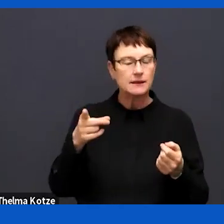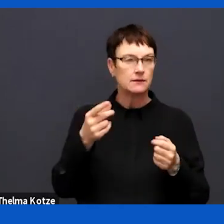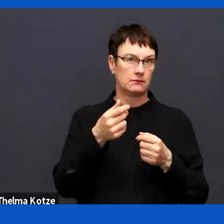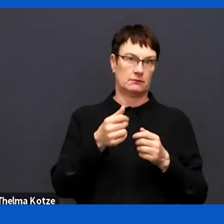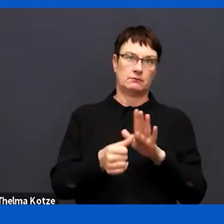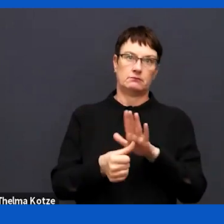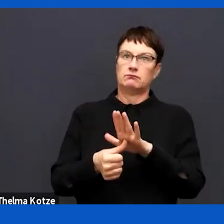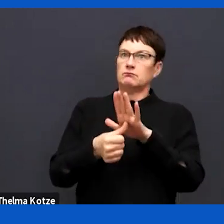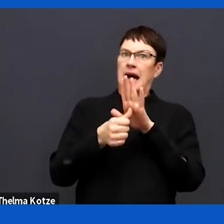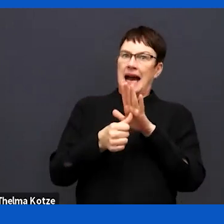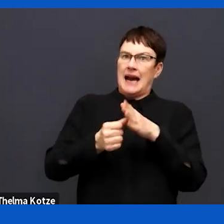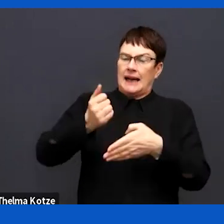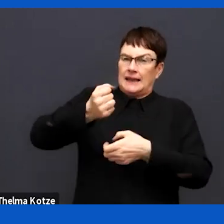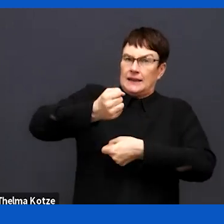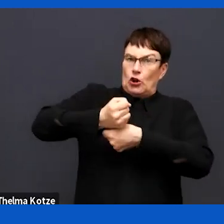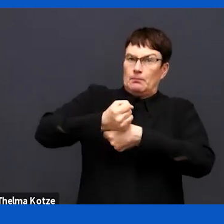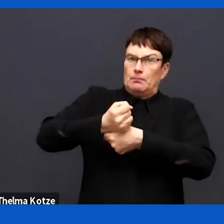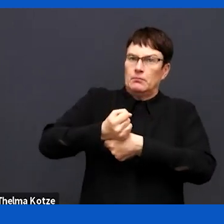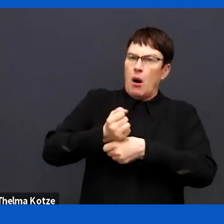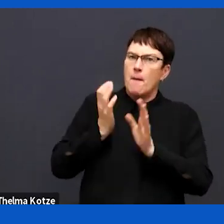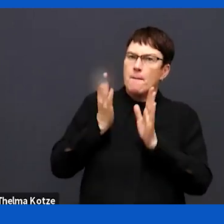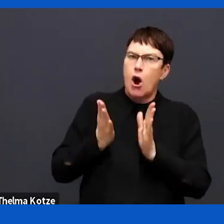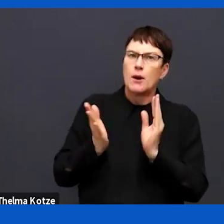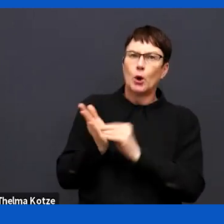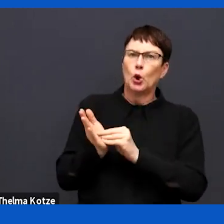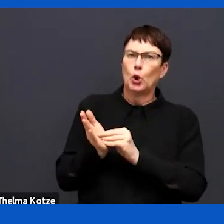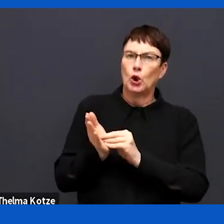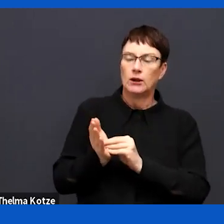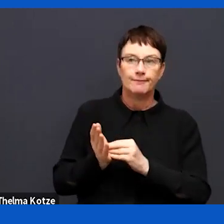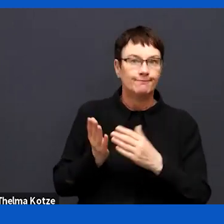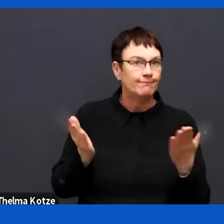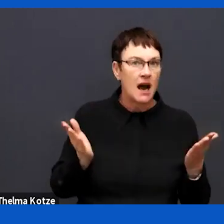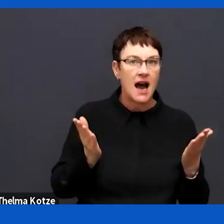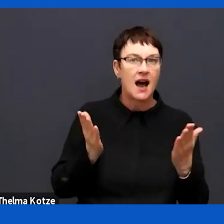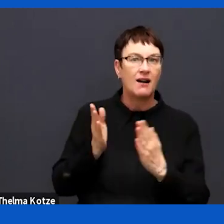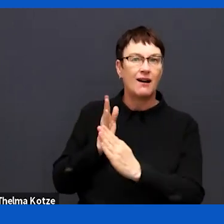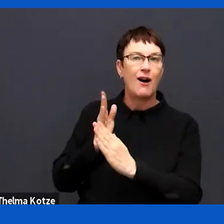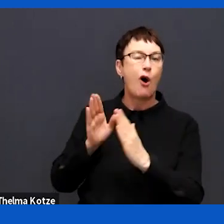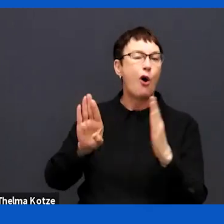where is the responsibility? It can be a legal problem. Because the